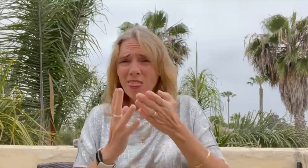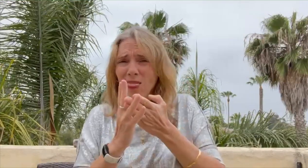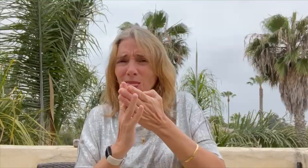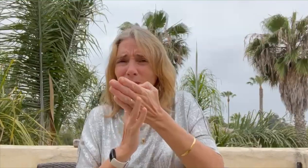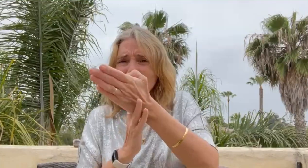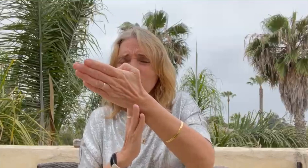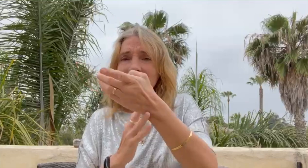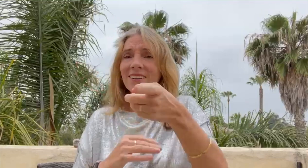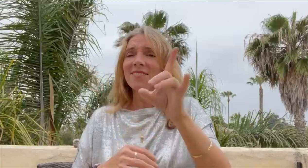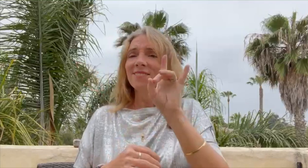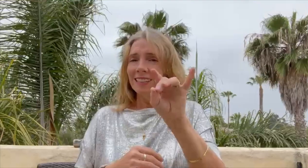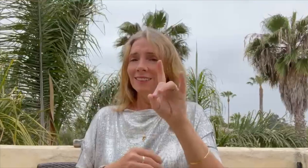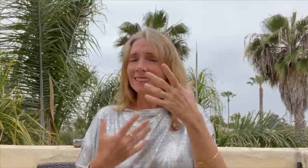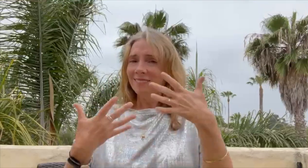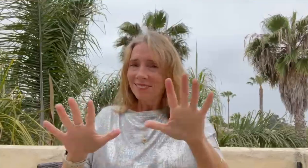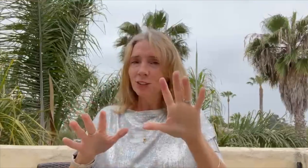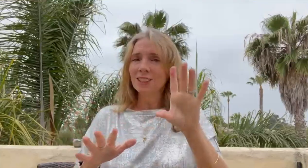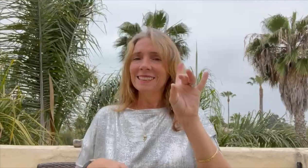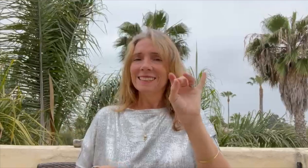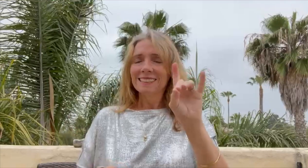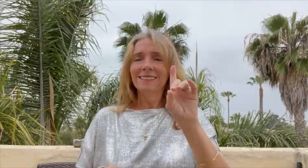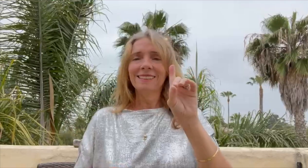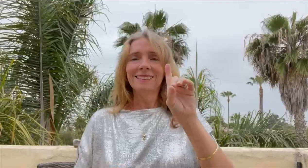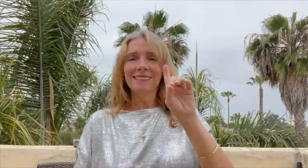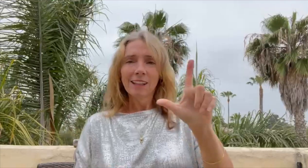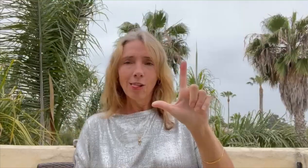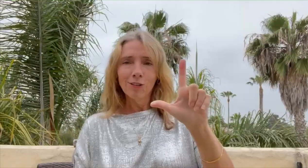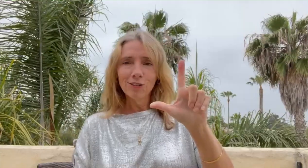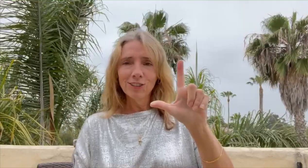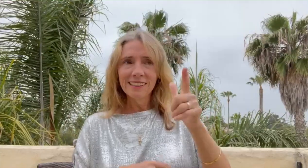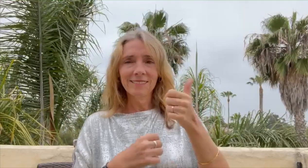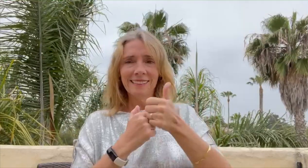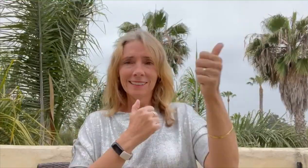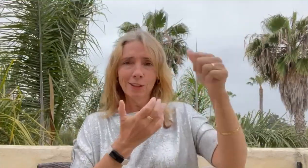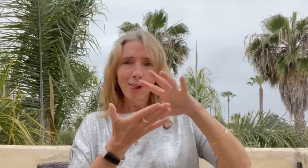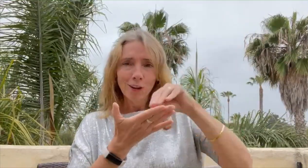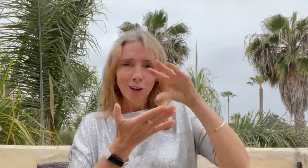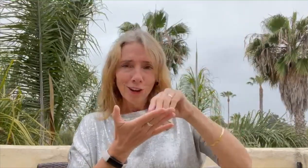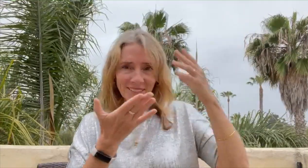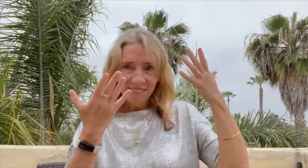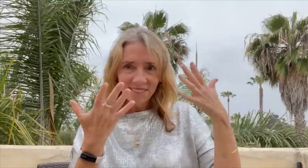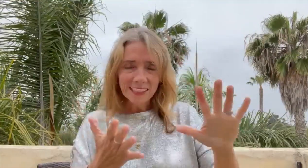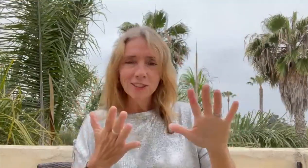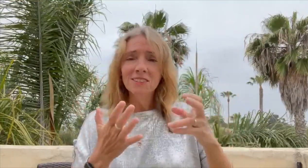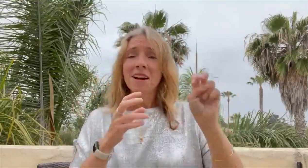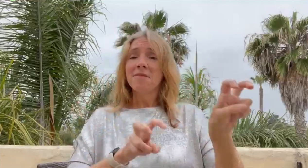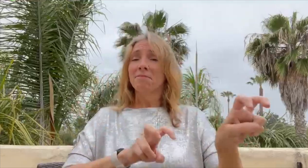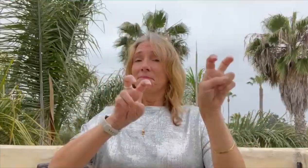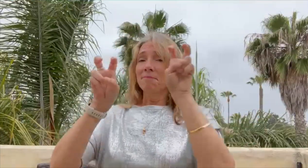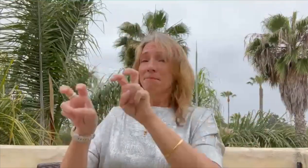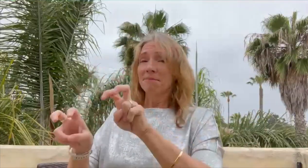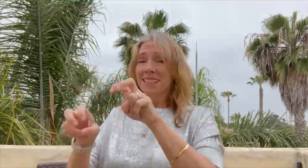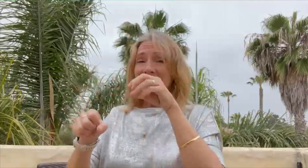This year you guys have been through so much. You've done distance learning.